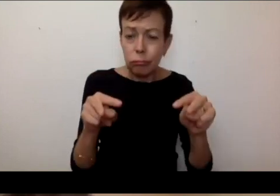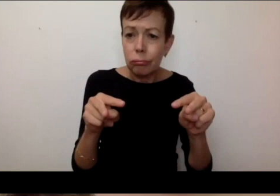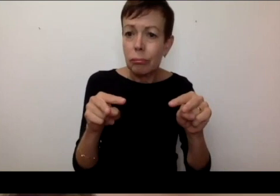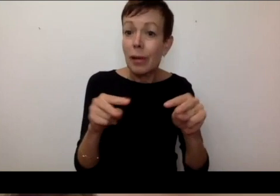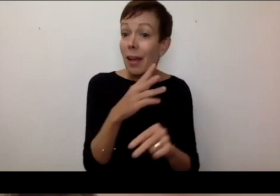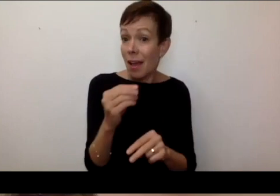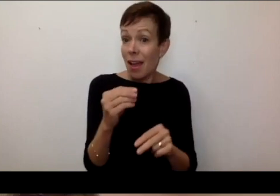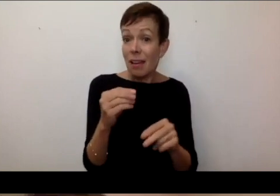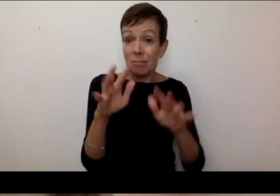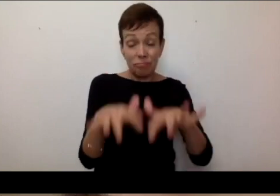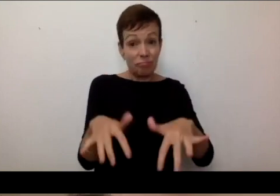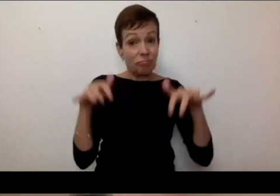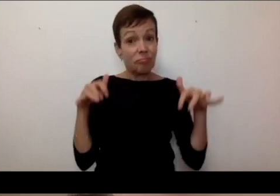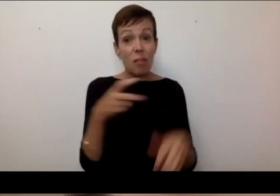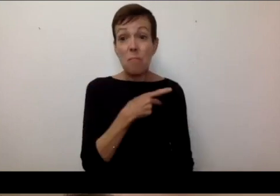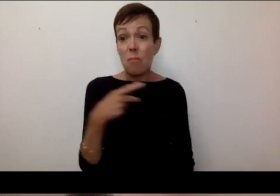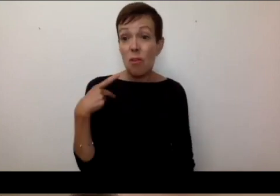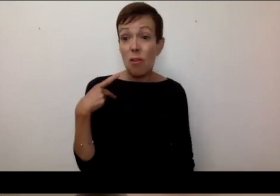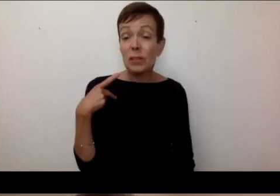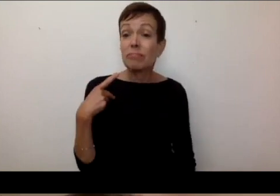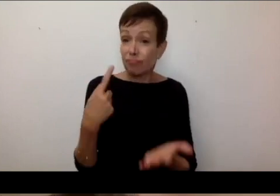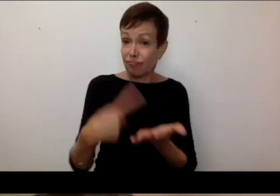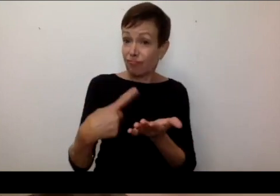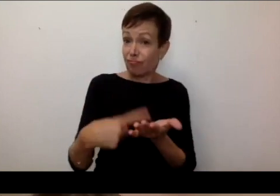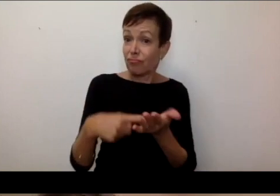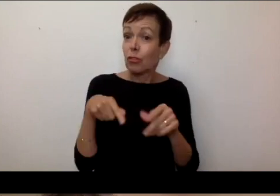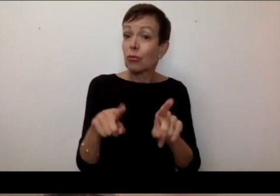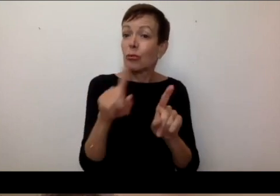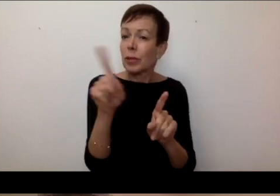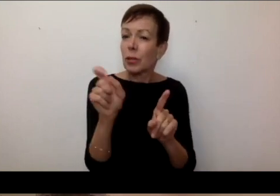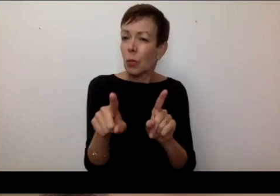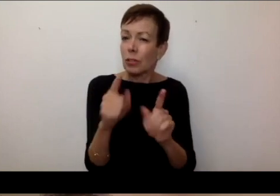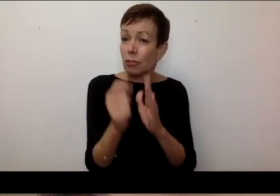parliament's question period let's keep the conversation growing join